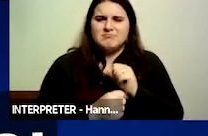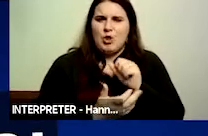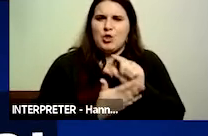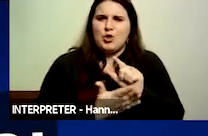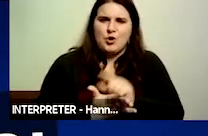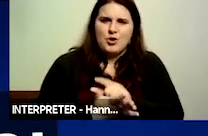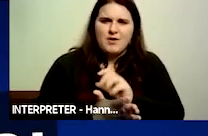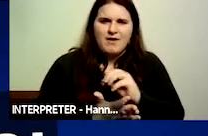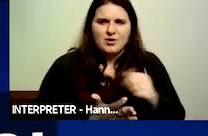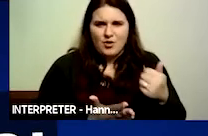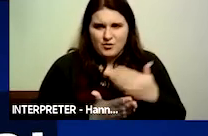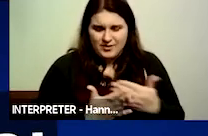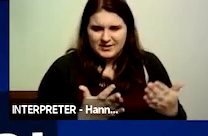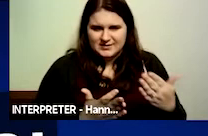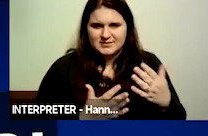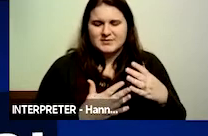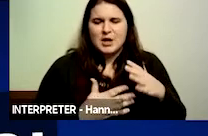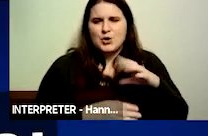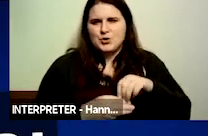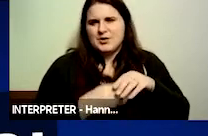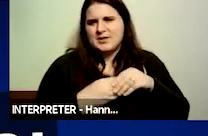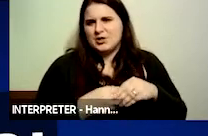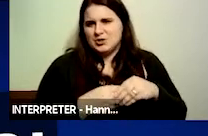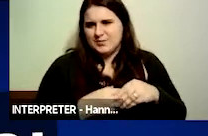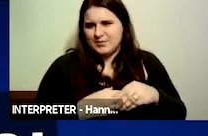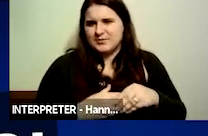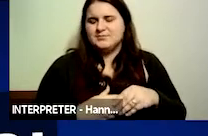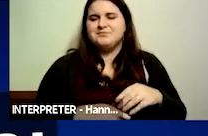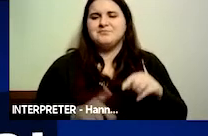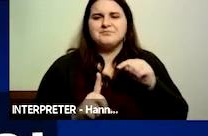Rick Mislan: Prior to coming to it. He provided technical communications